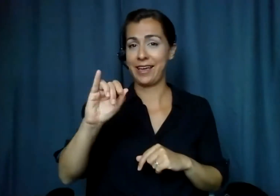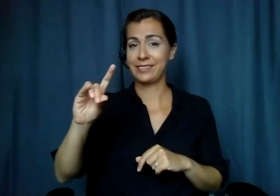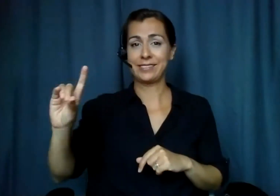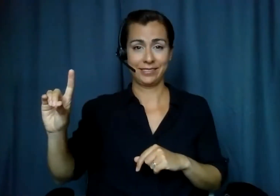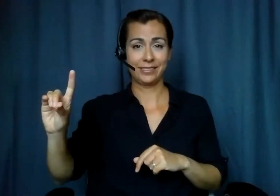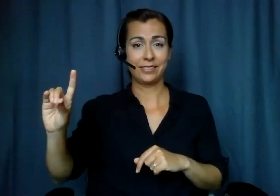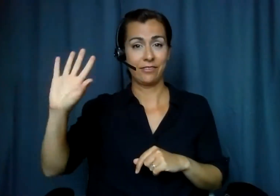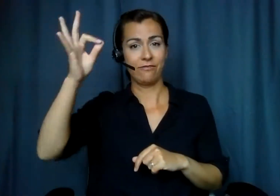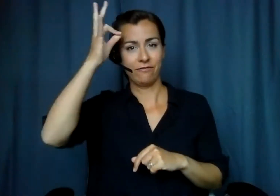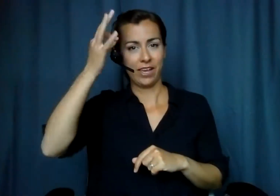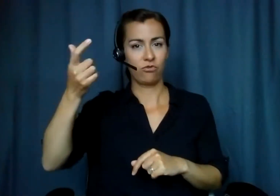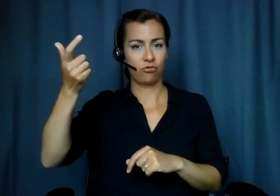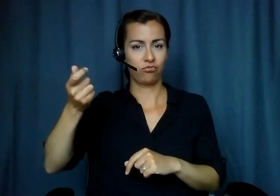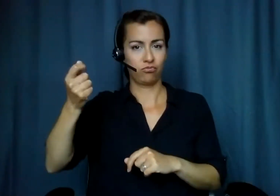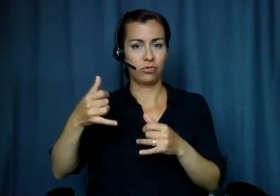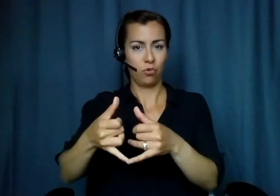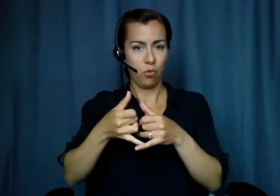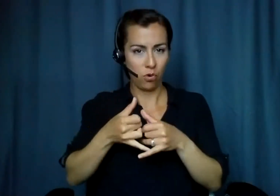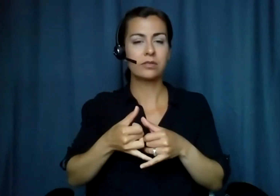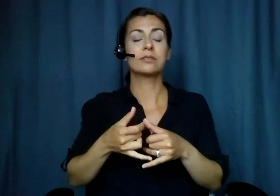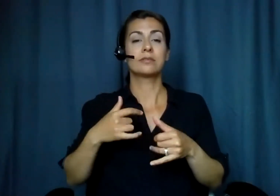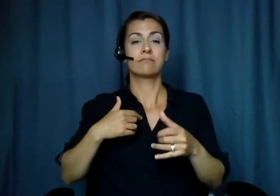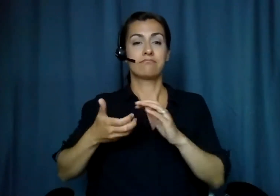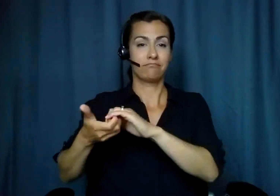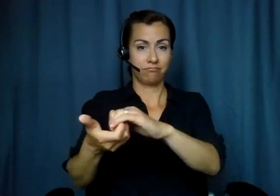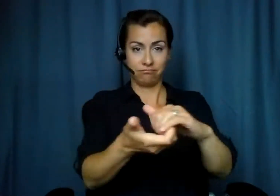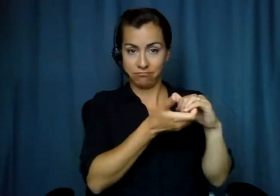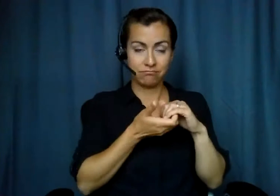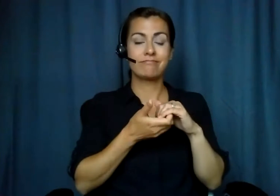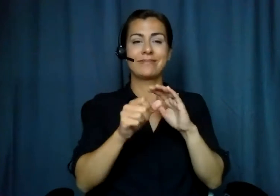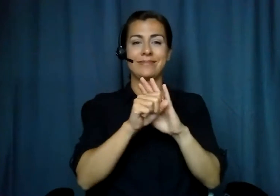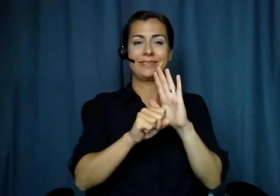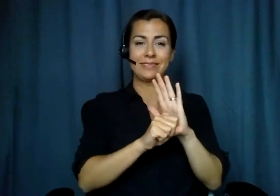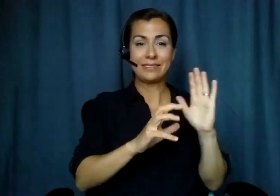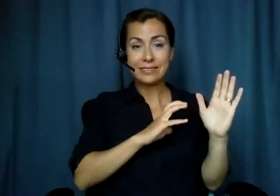be facilitating our conversation today. We will start with a brief presentation